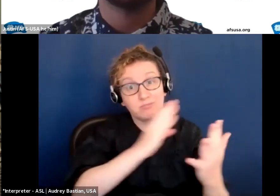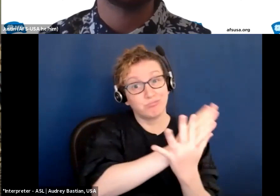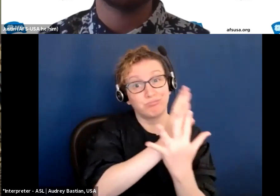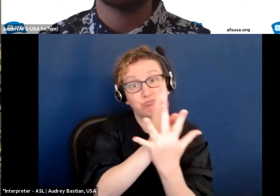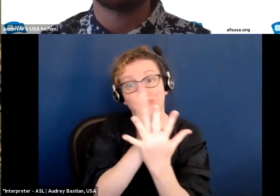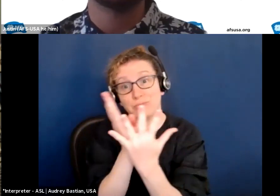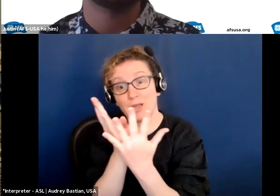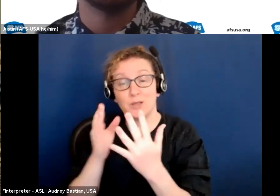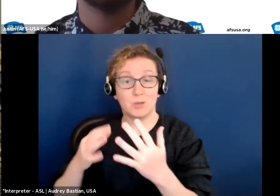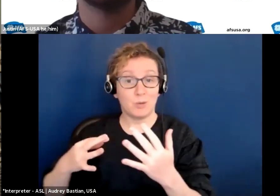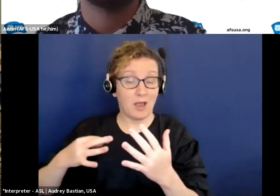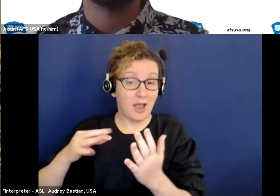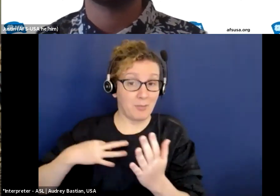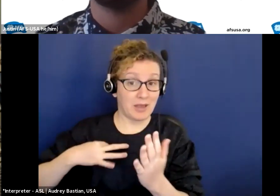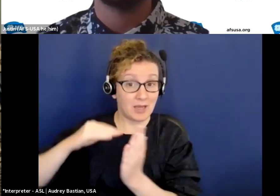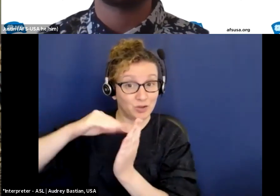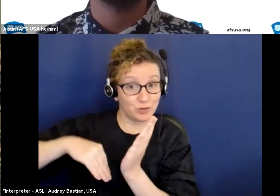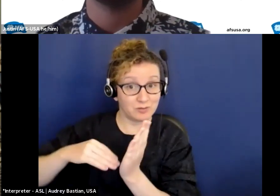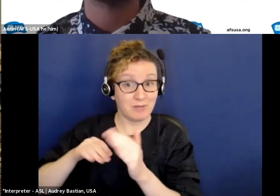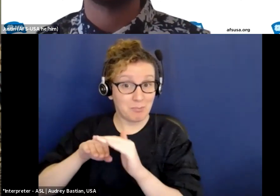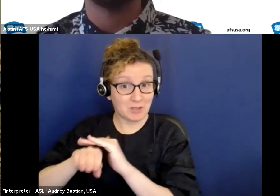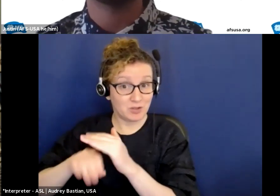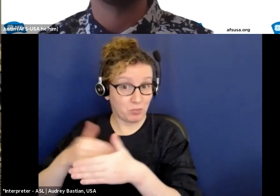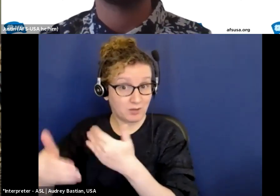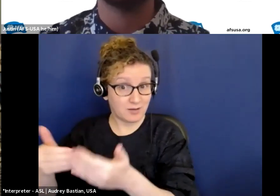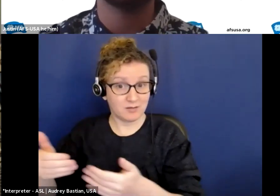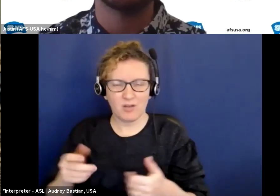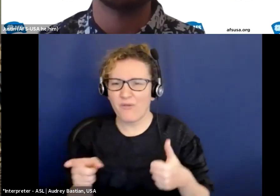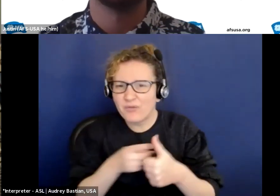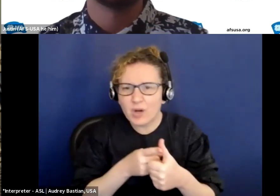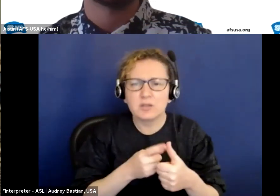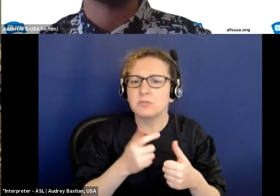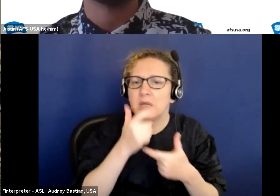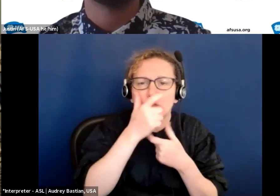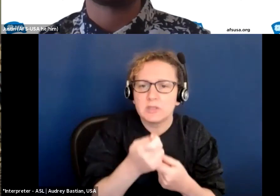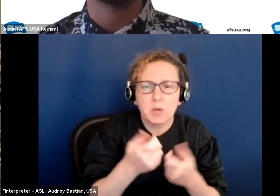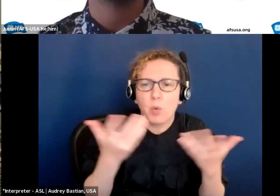from students who are interested is what are you interested in, your motivation, what do